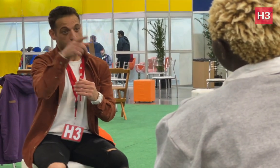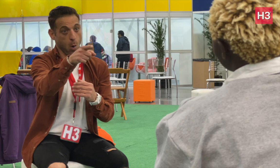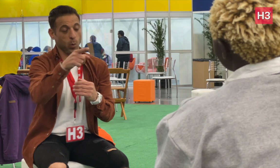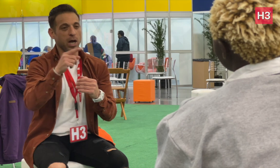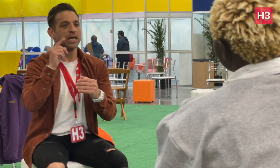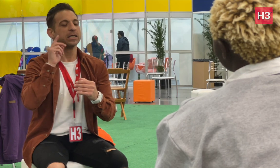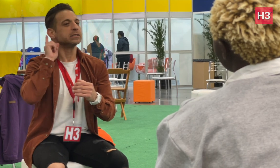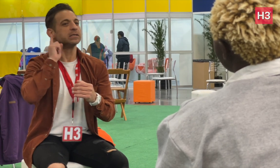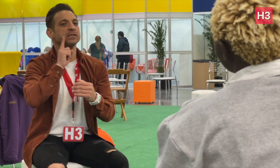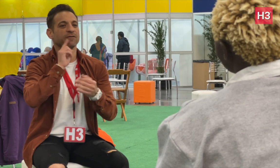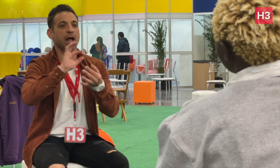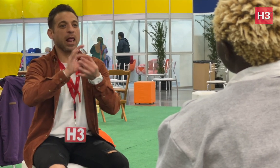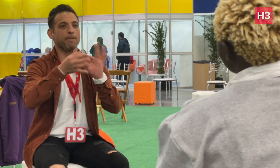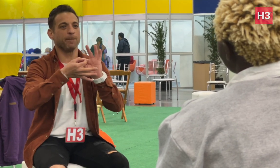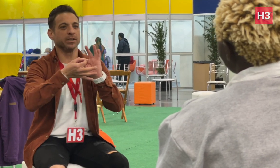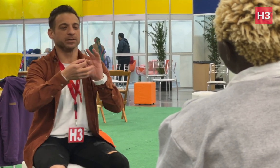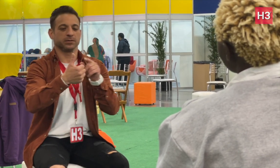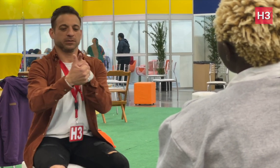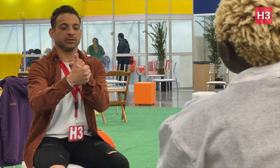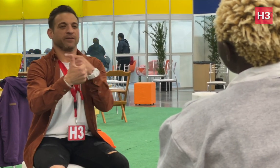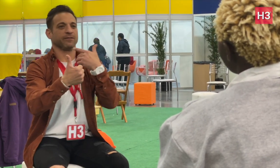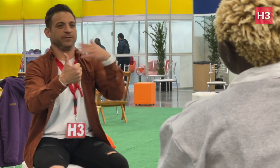The Deaflympics have been hosted in